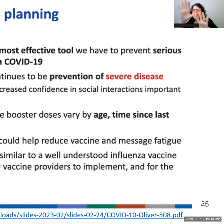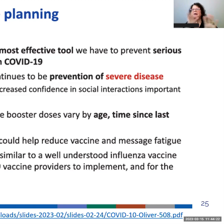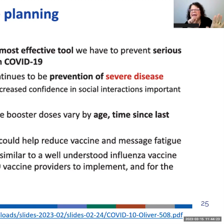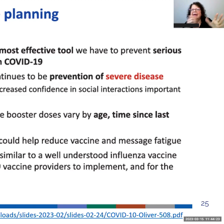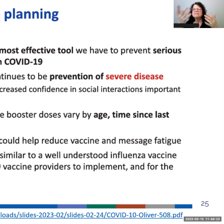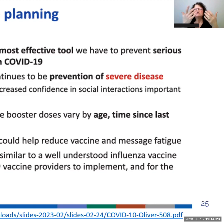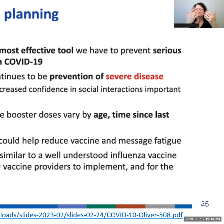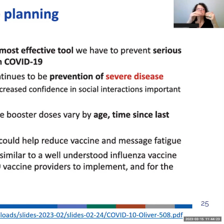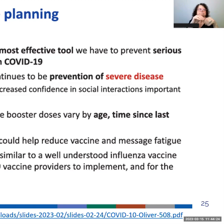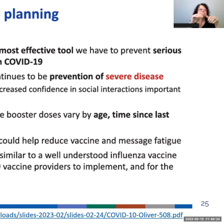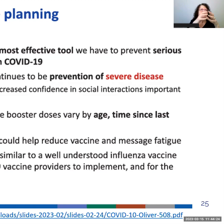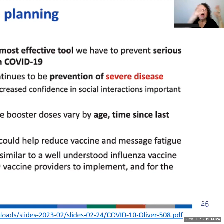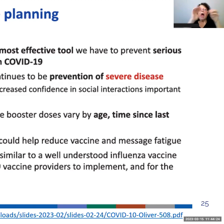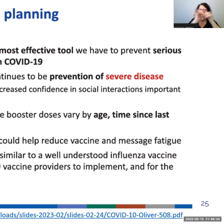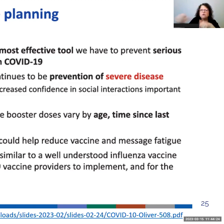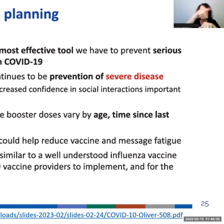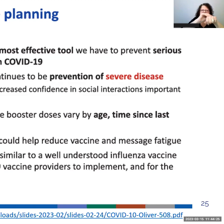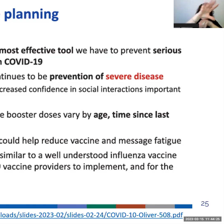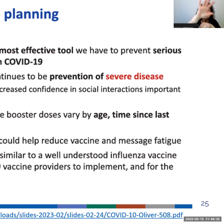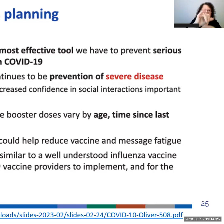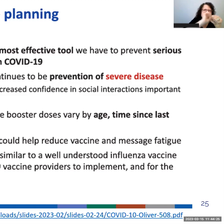and they do recognize that they're going to -- that the plan is to move